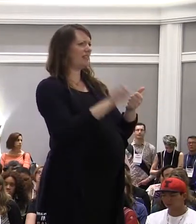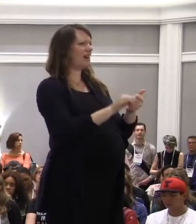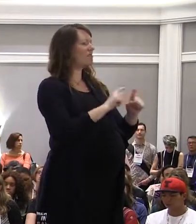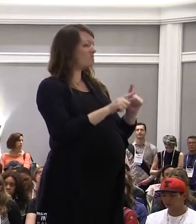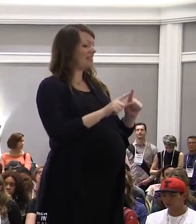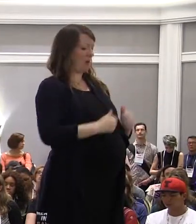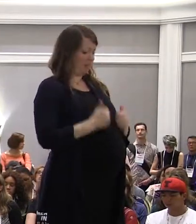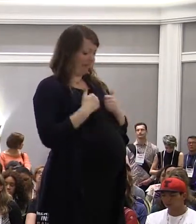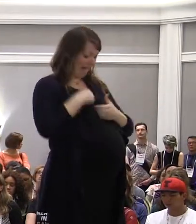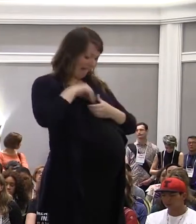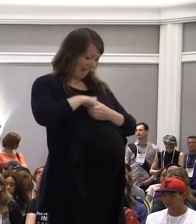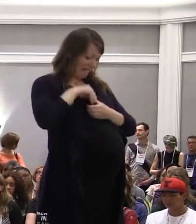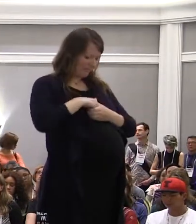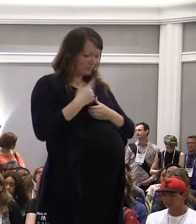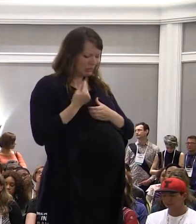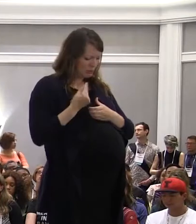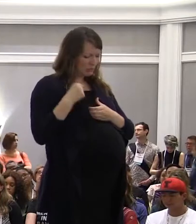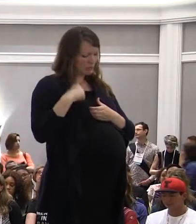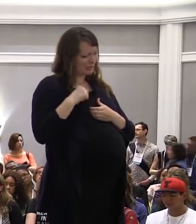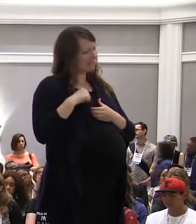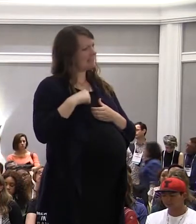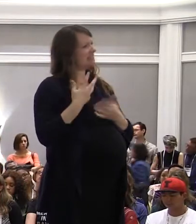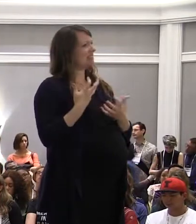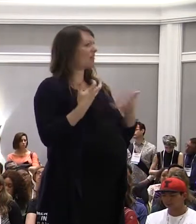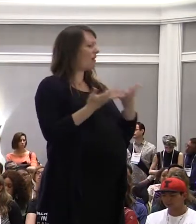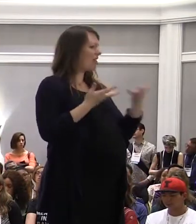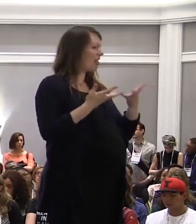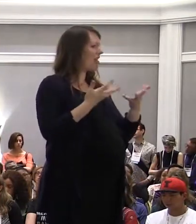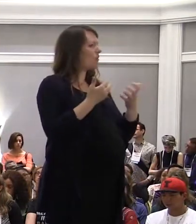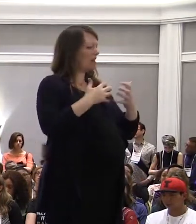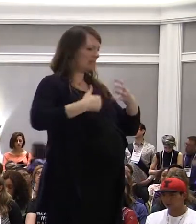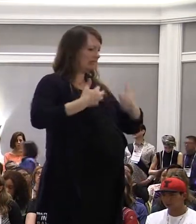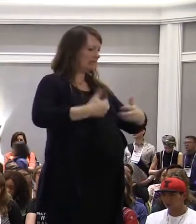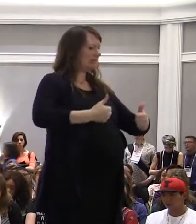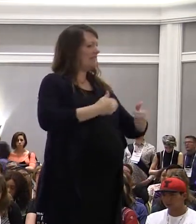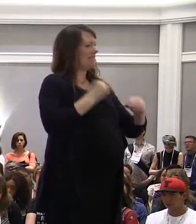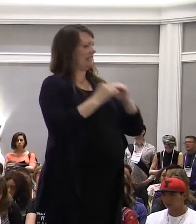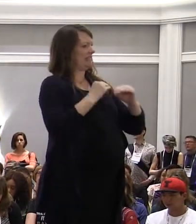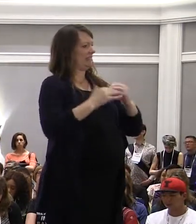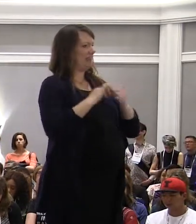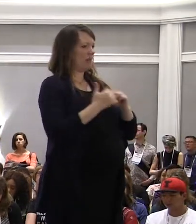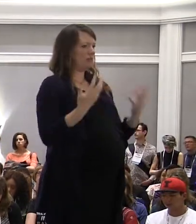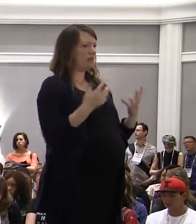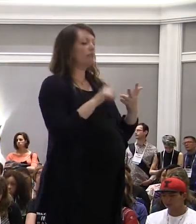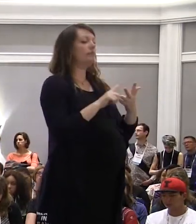We really dug into that and thinking about scenarios and how to undermine that. There was an action group for folks